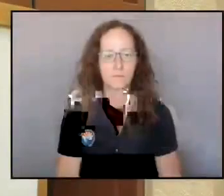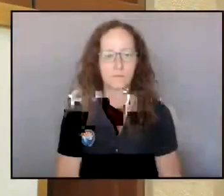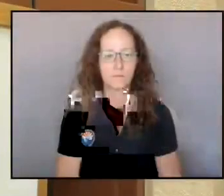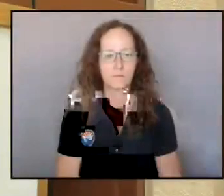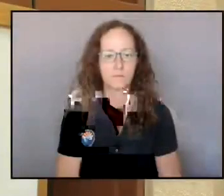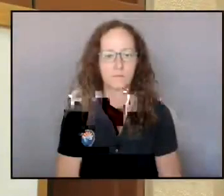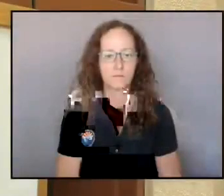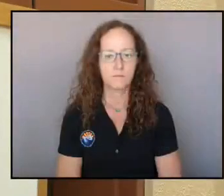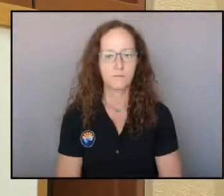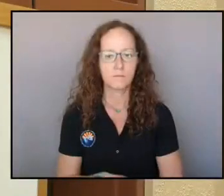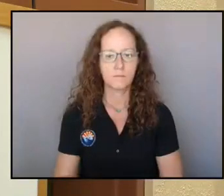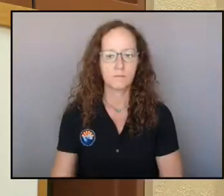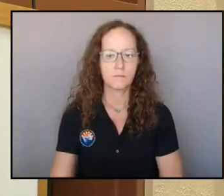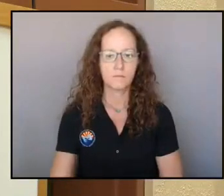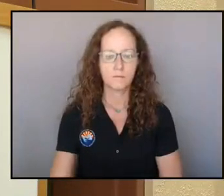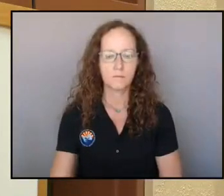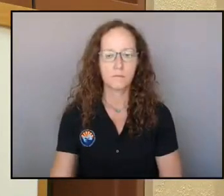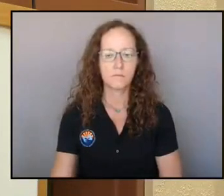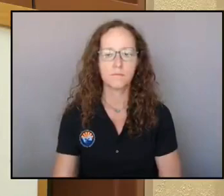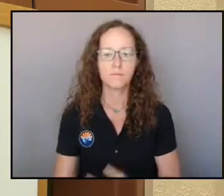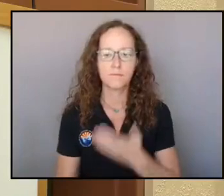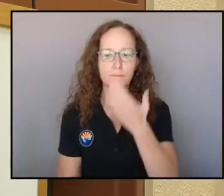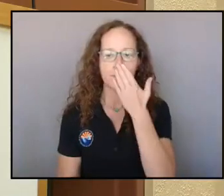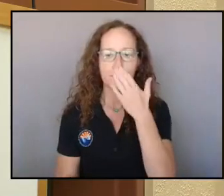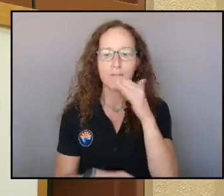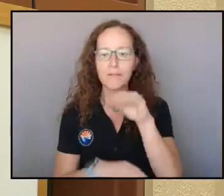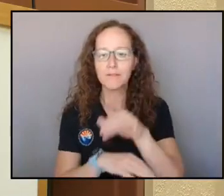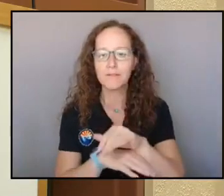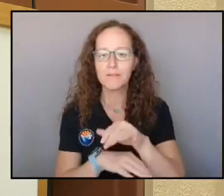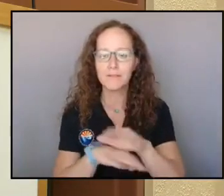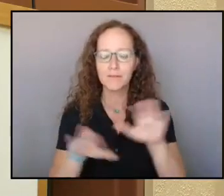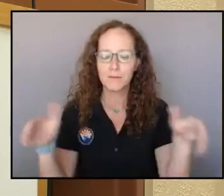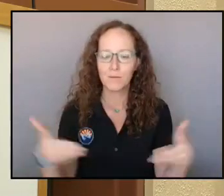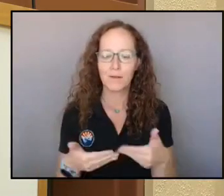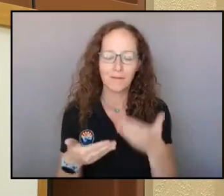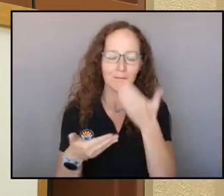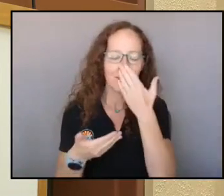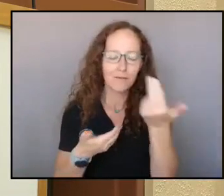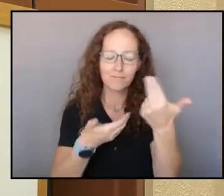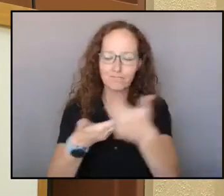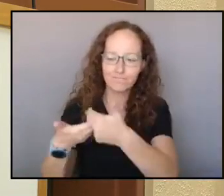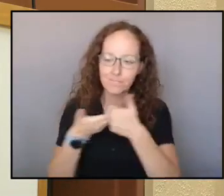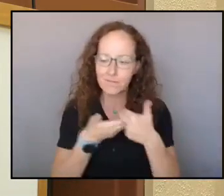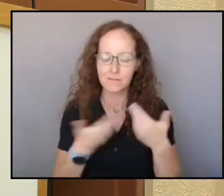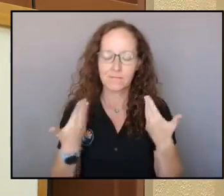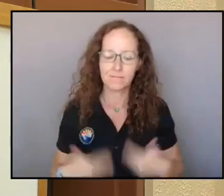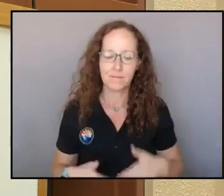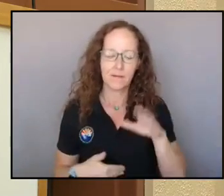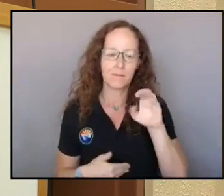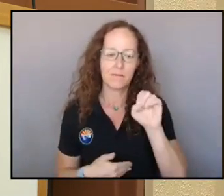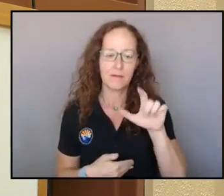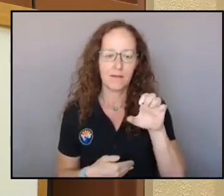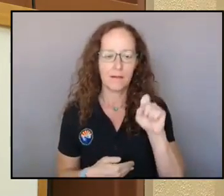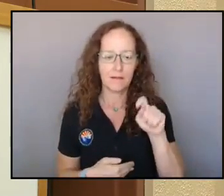GOOD EVENING AND WELCOME. THANK YOU FOR JOINING US. MY NAME IS CELESTE PRESCOTT, PUBLIC INFORMATION OFFICER, WITH SOUTHWEST INCIDENT MANAGEMENTS TEAM ONE.